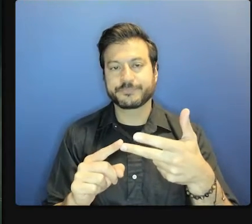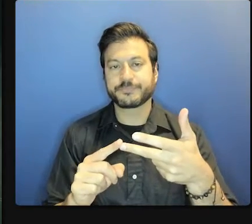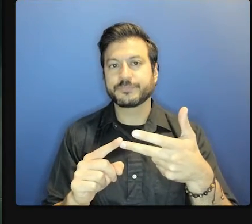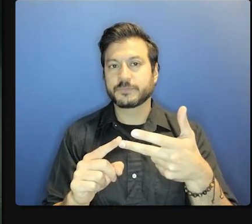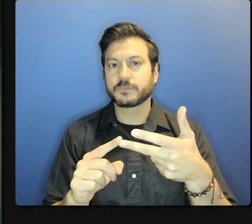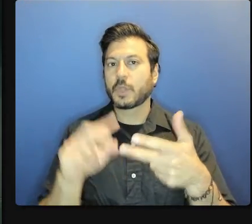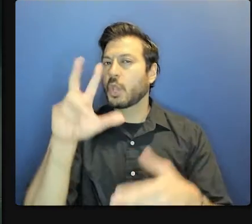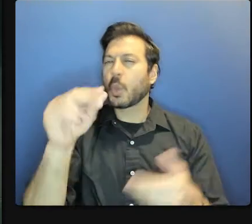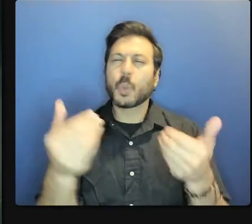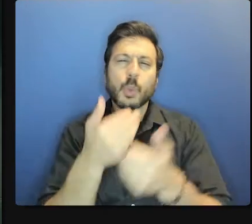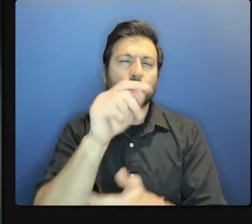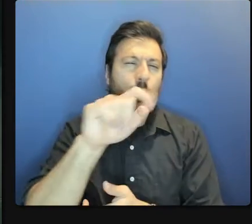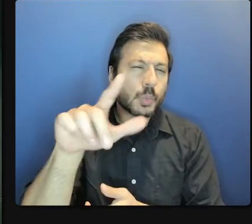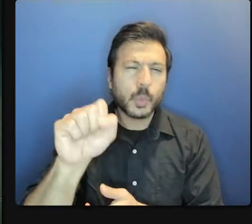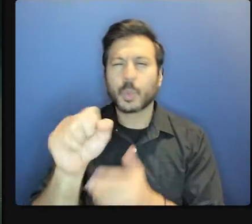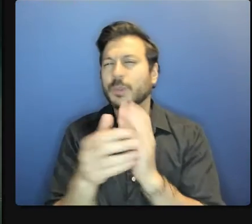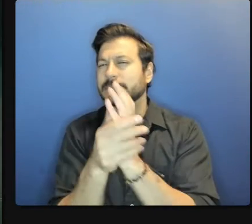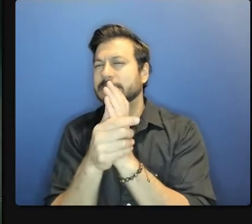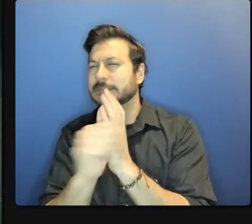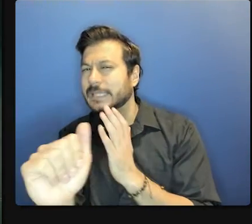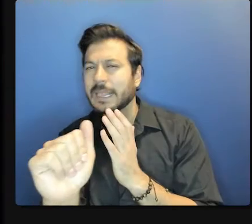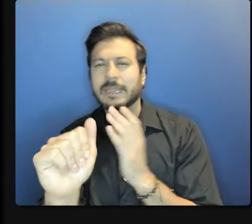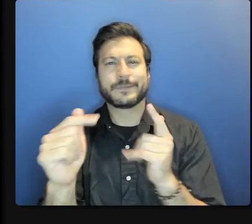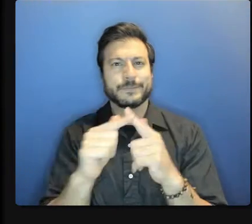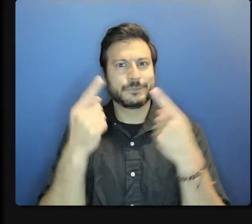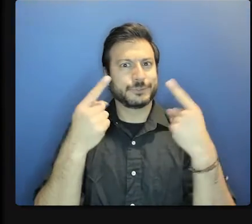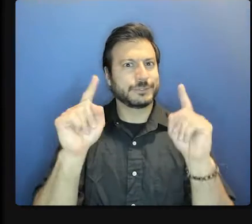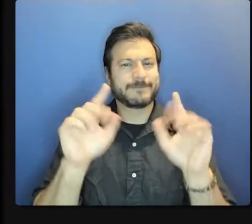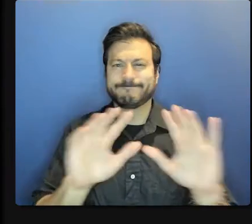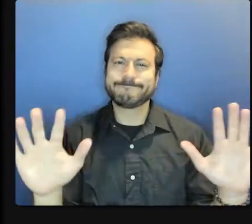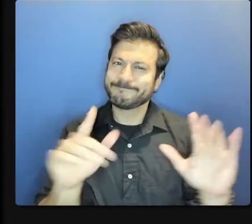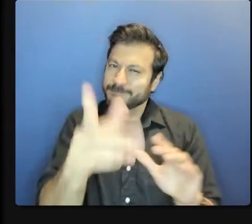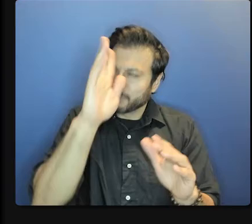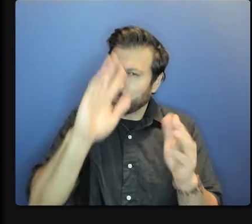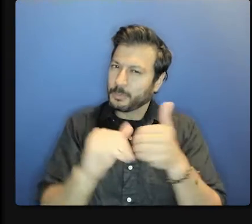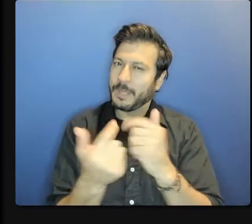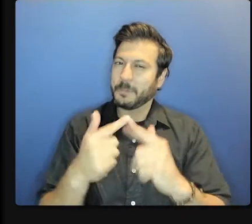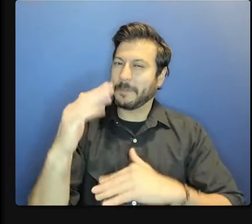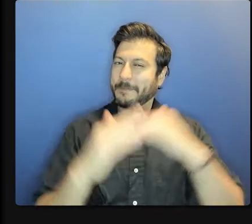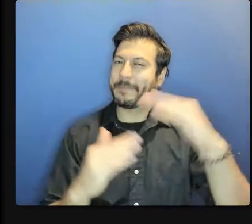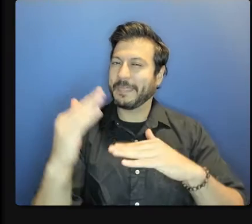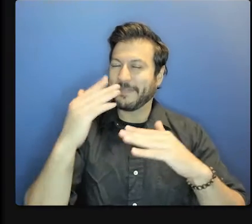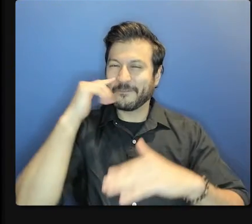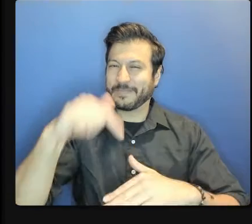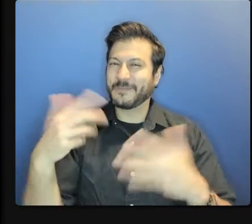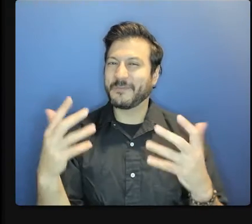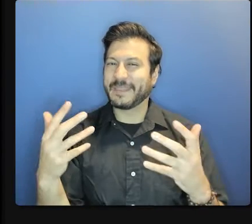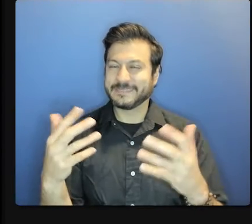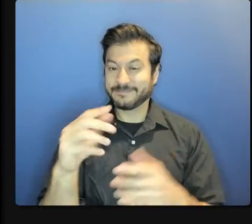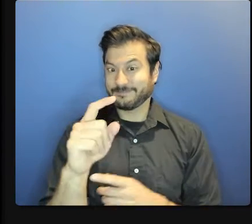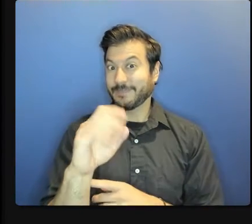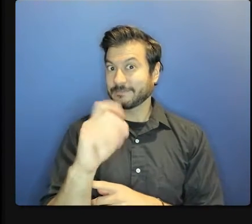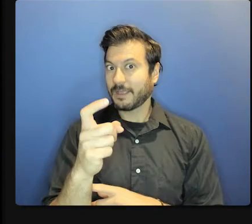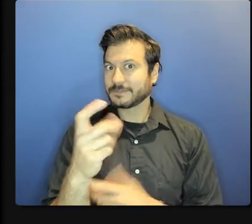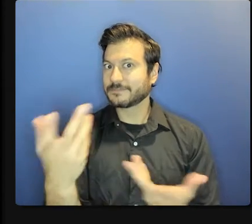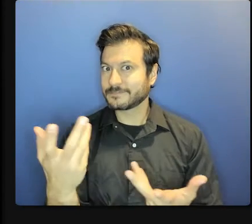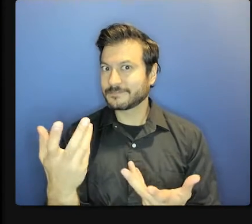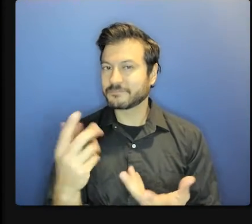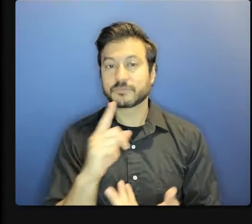And number three, no new tools and skills to achieve this. You already know how to build for this platform. It's the Xbox.